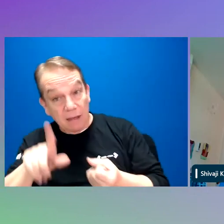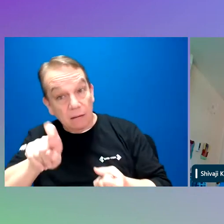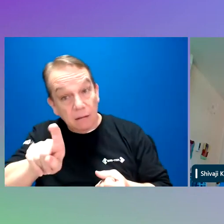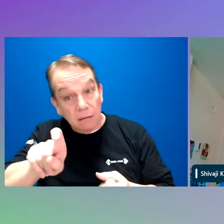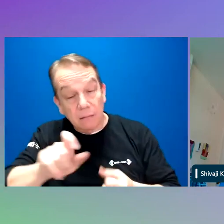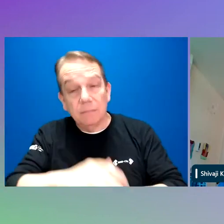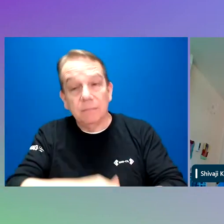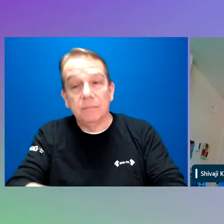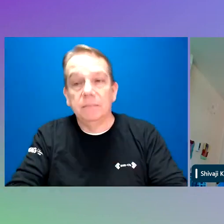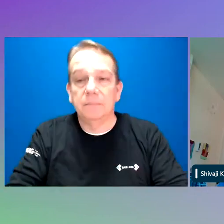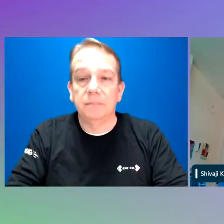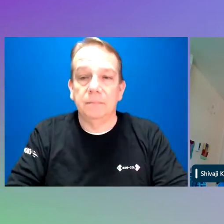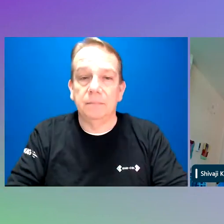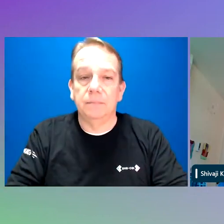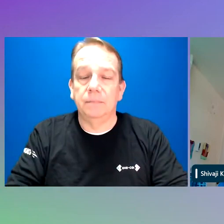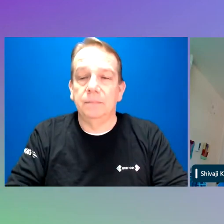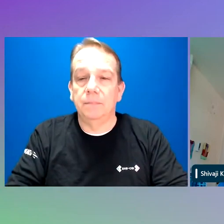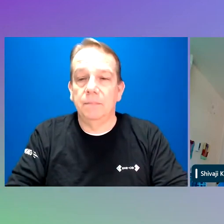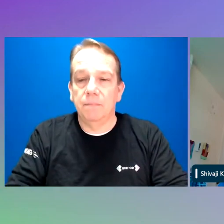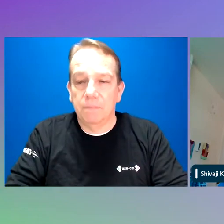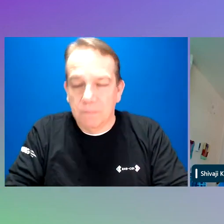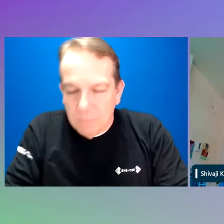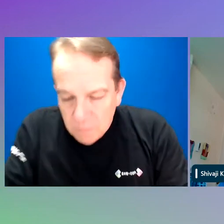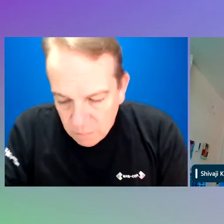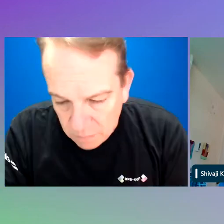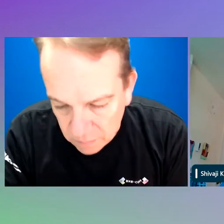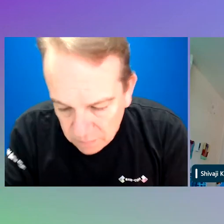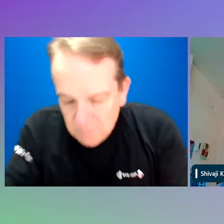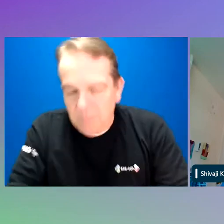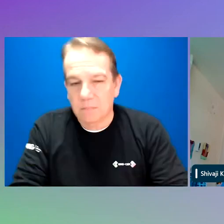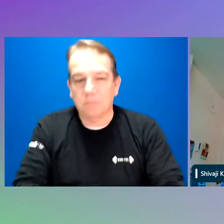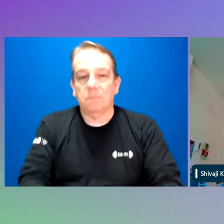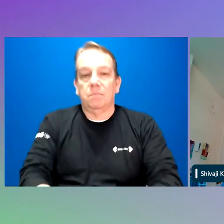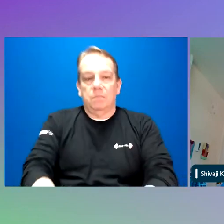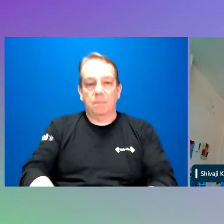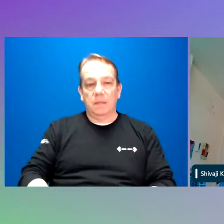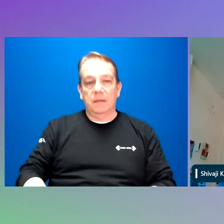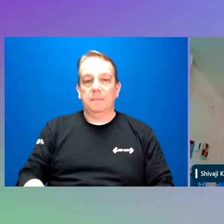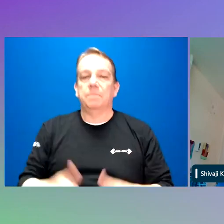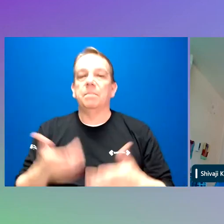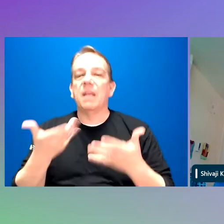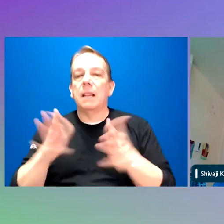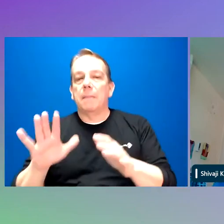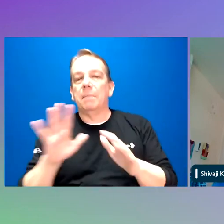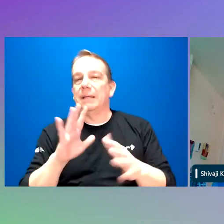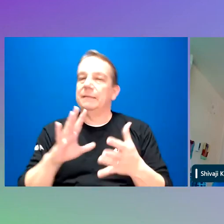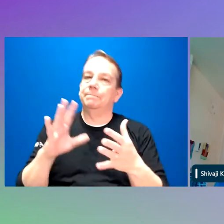um, so let me start with the management backing part.